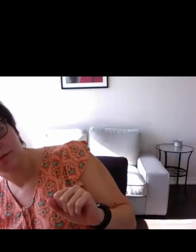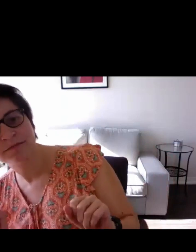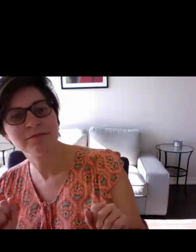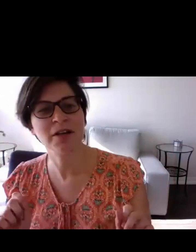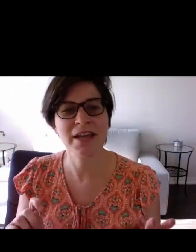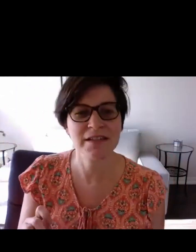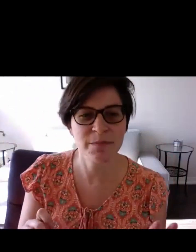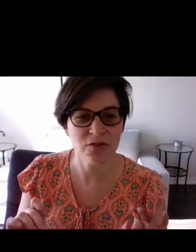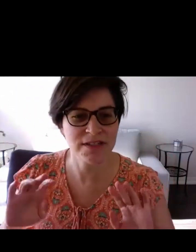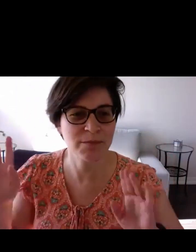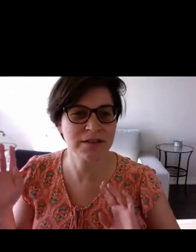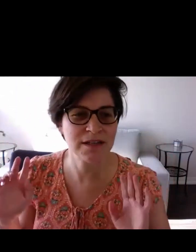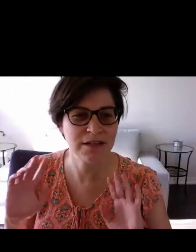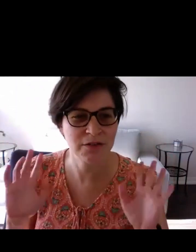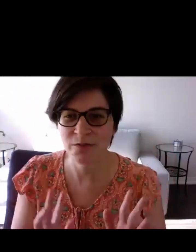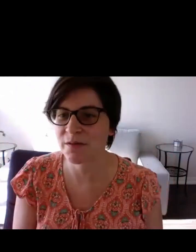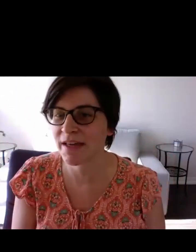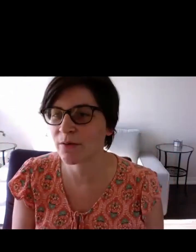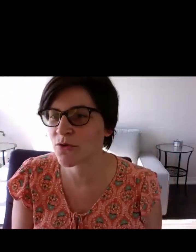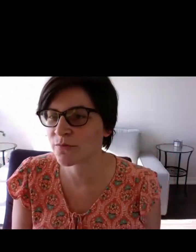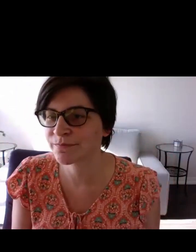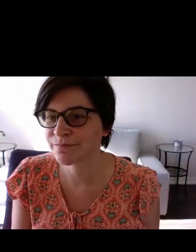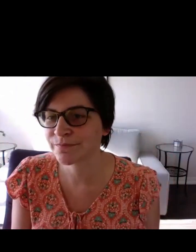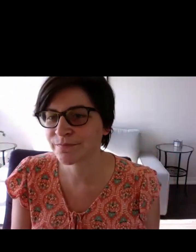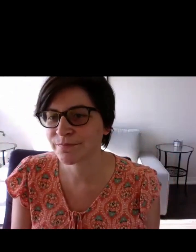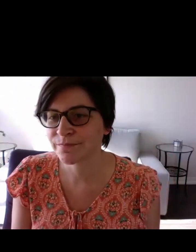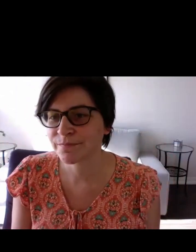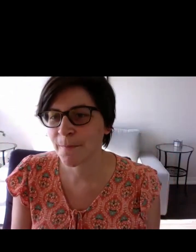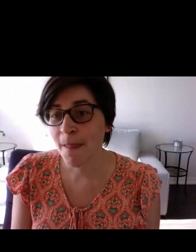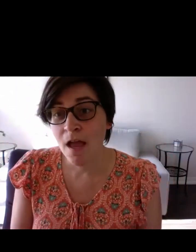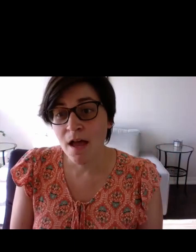you can’t see the picture today, but you can also see my couch.